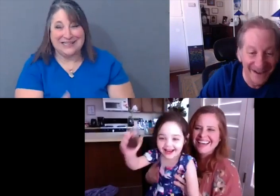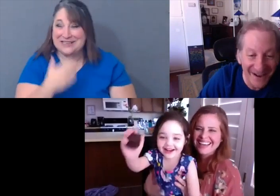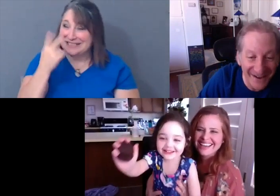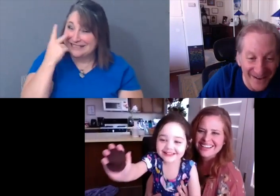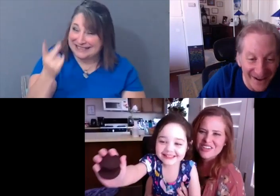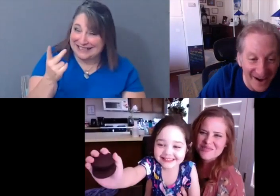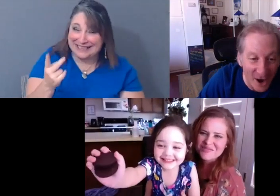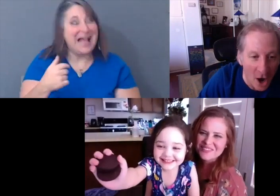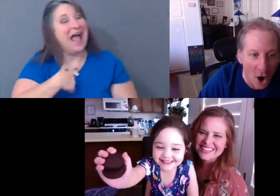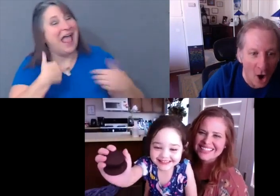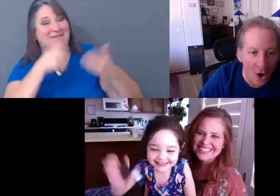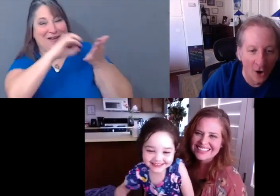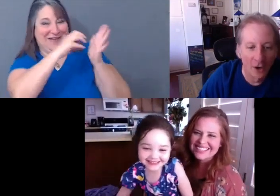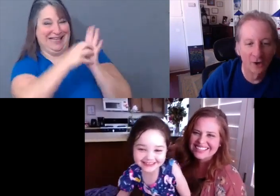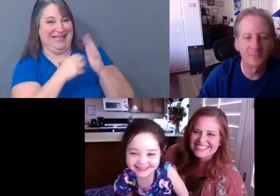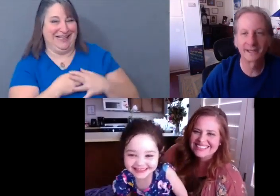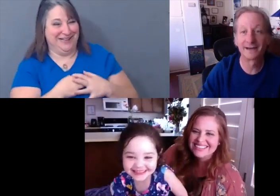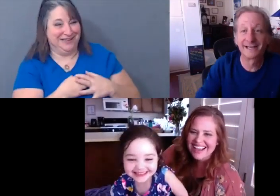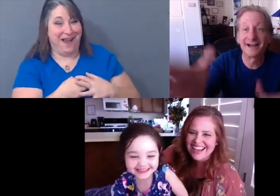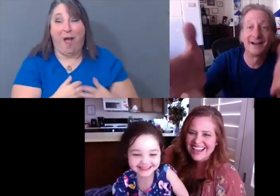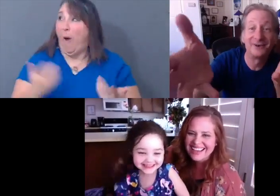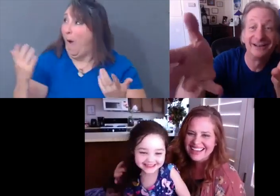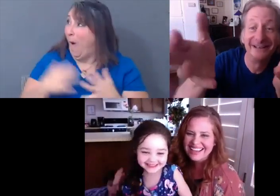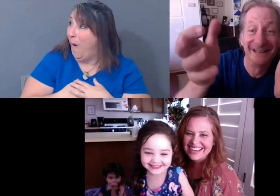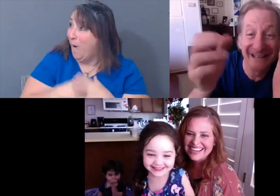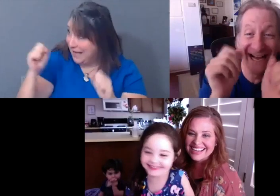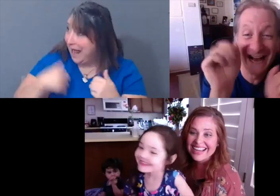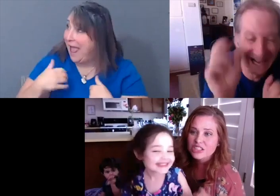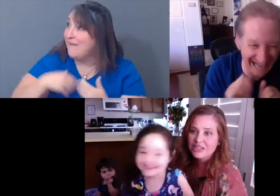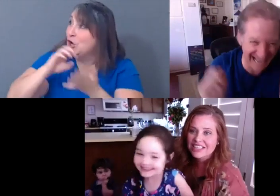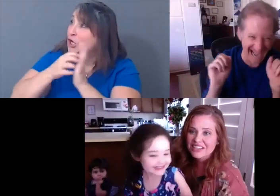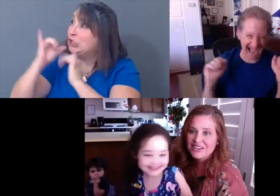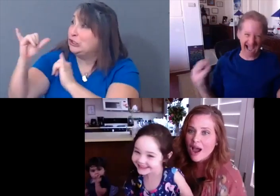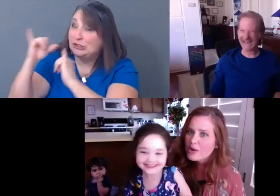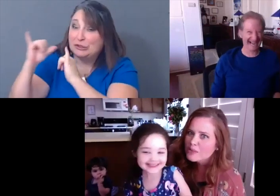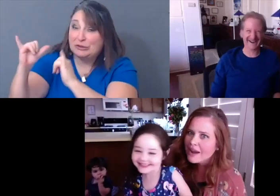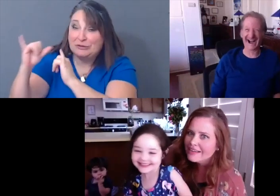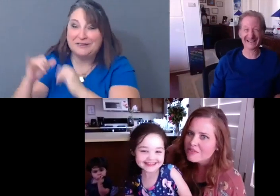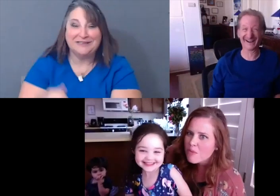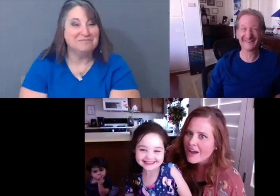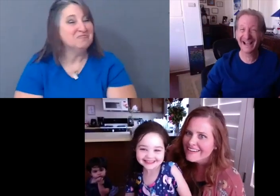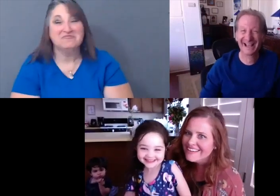I got cookies. Oh my God, can I have one? No, I know.